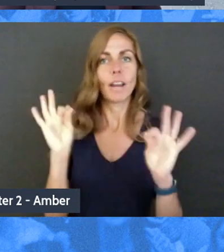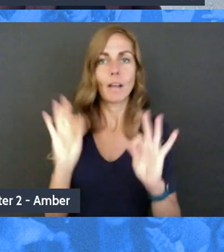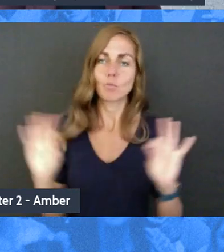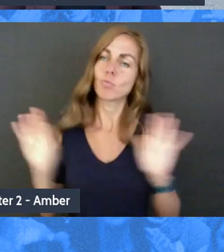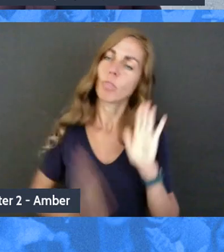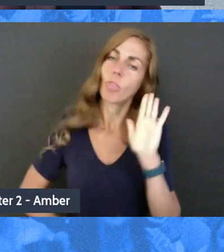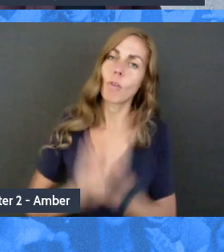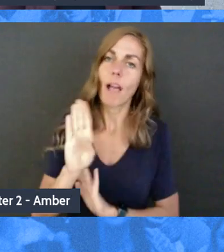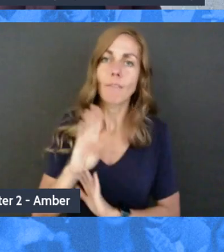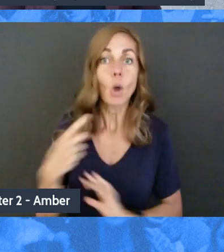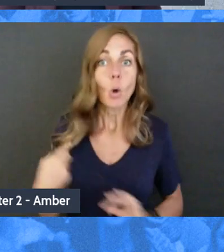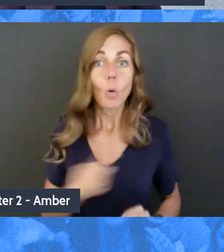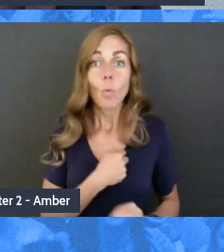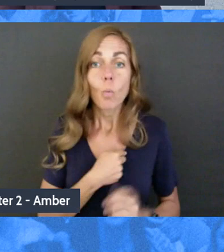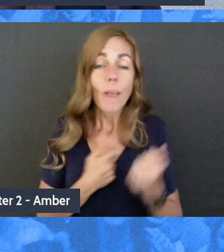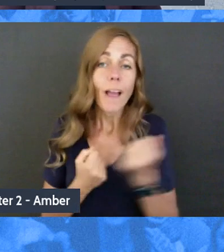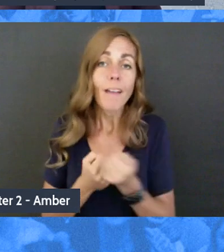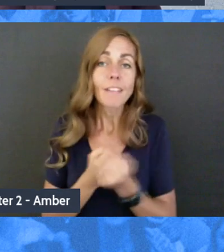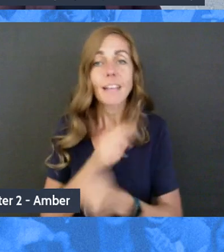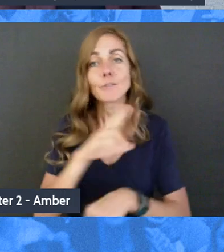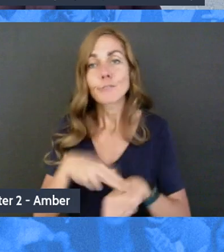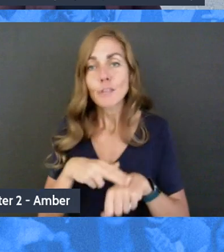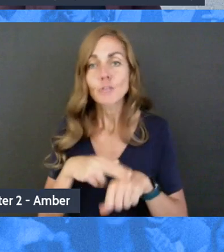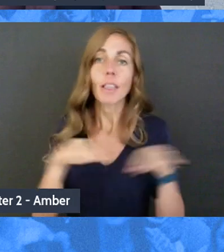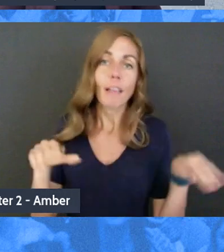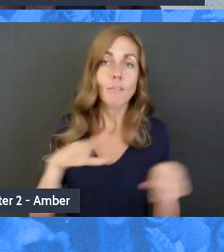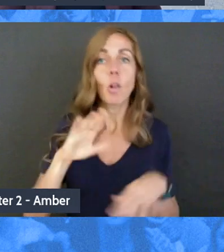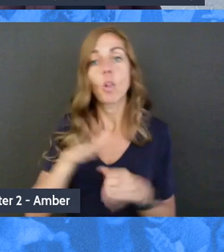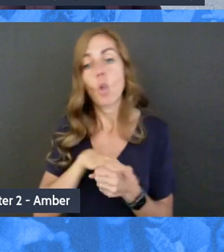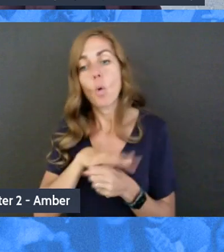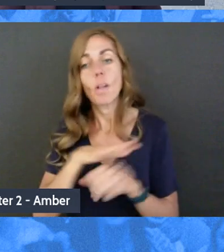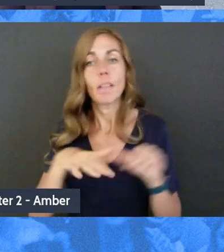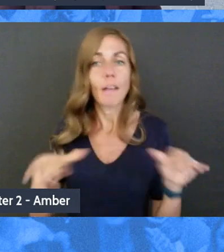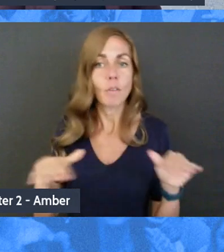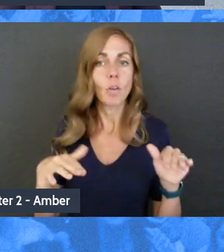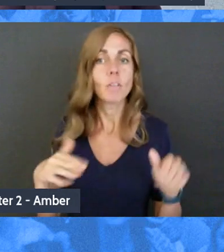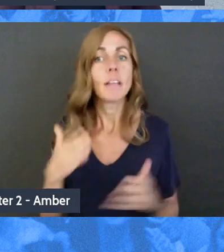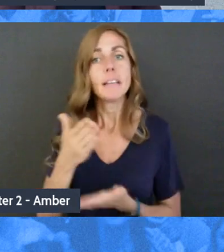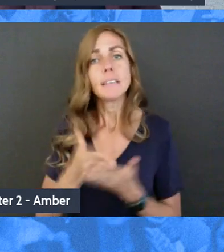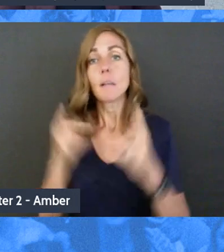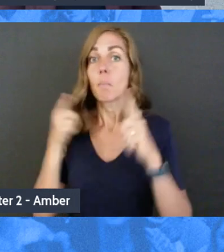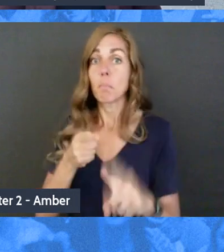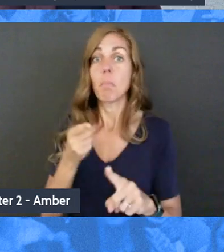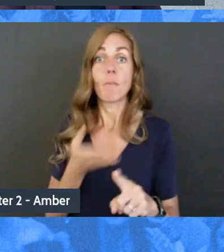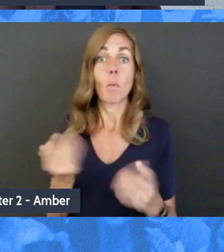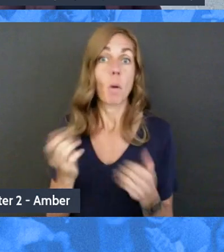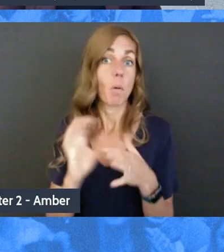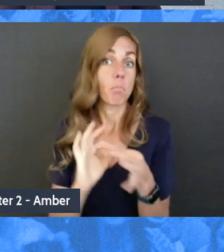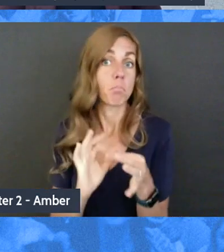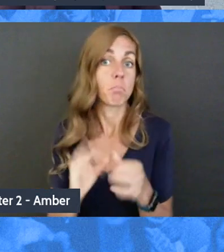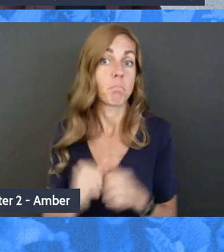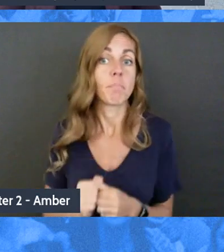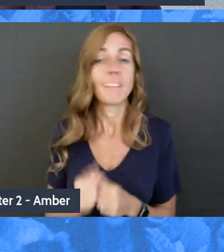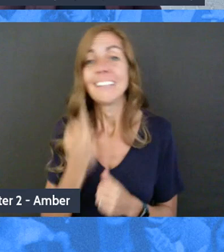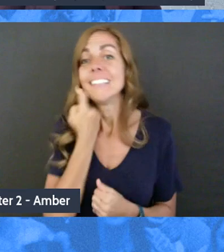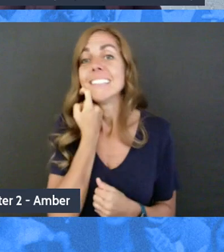we advocate obviously at the national and local levels. So some specific things I wanna mention are recently partnered with the White House